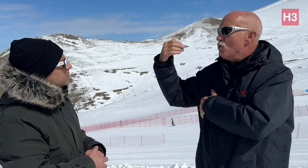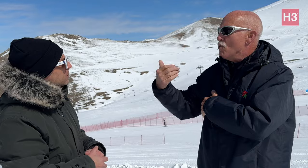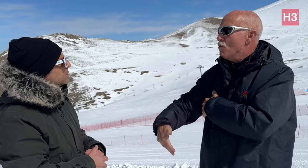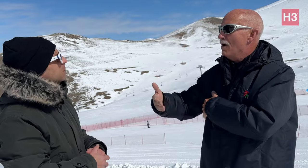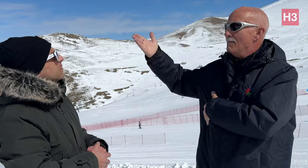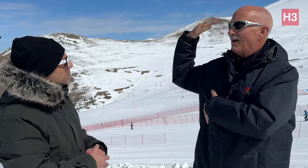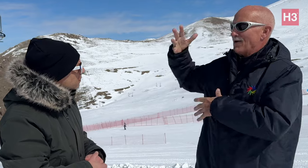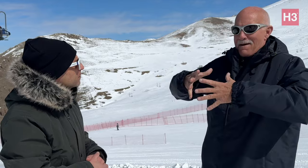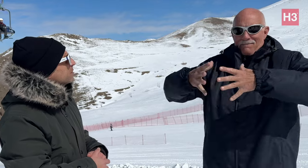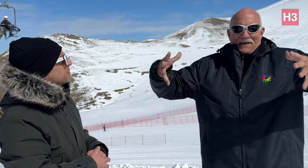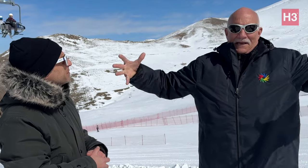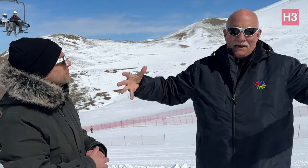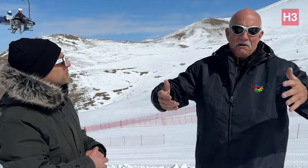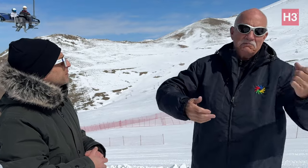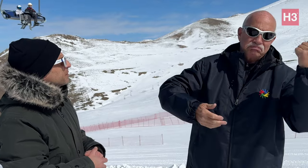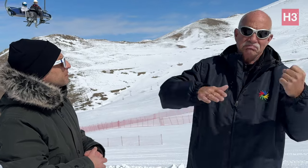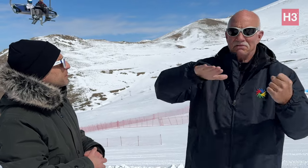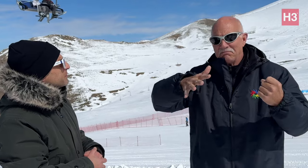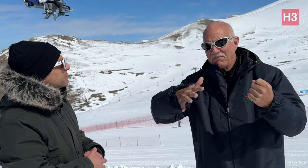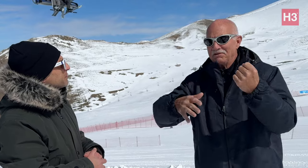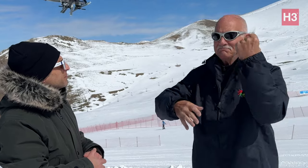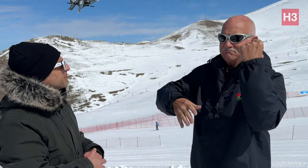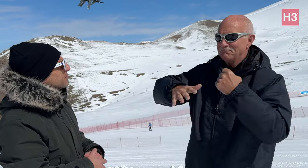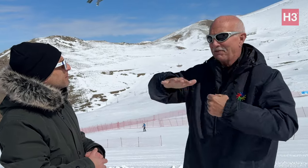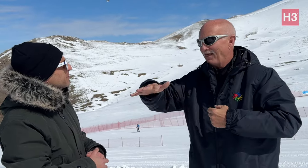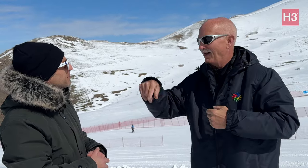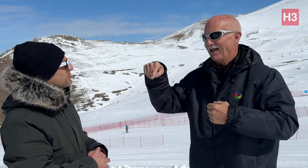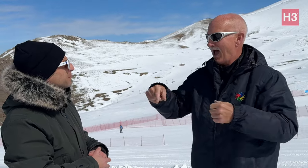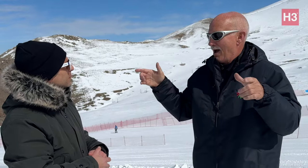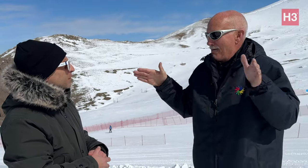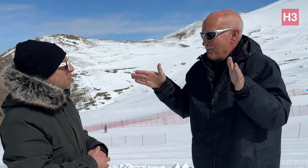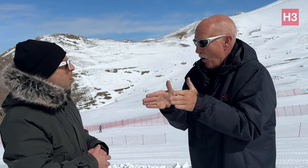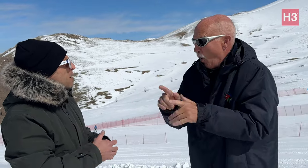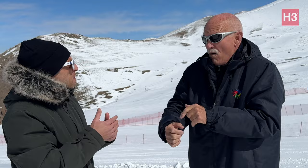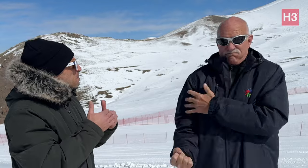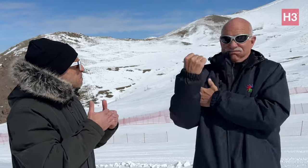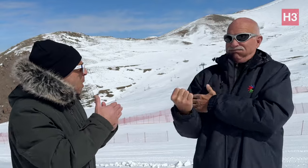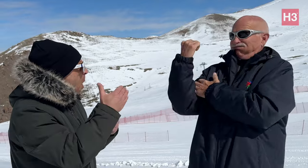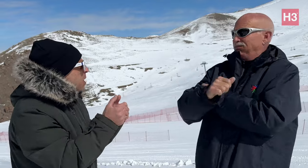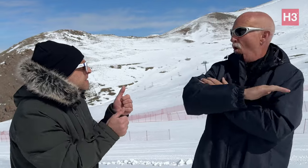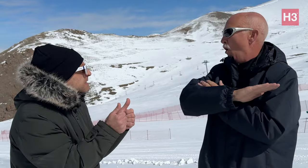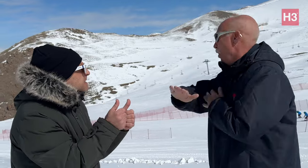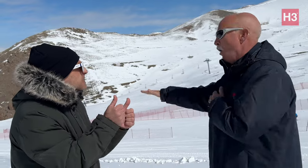In the last time, we had a bigger number of athletes but not everyone was a strong competitor. This year, every one of them is strong!